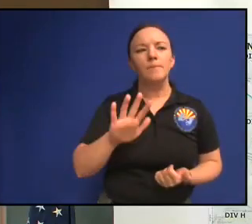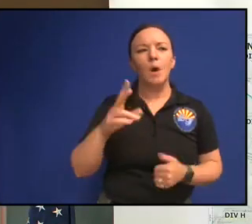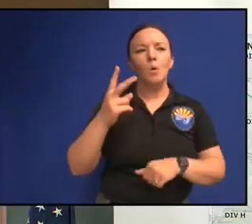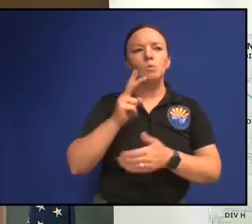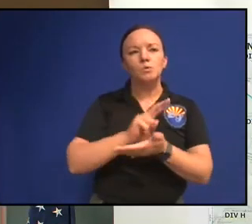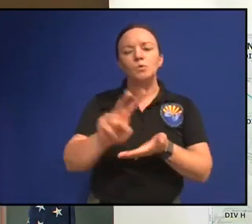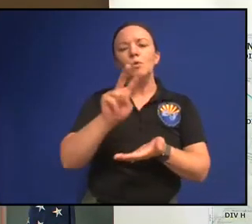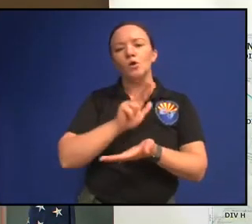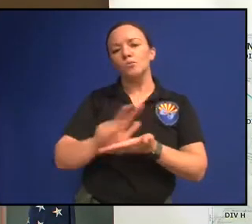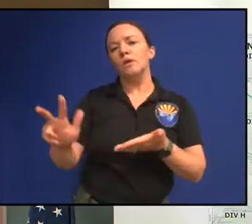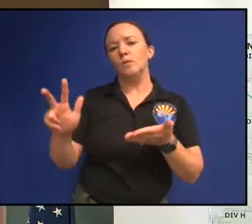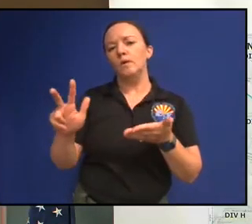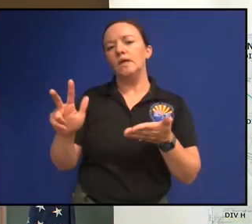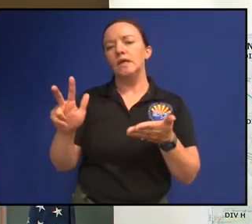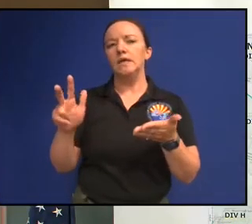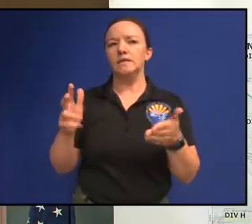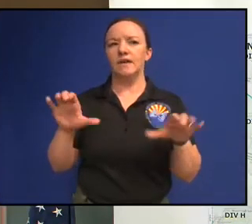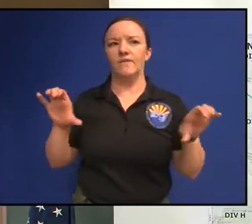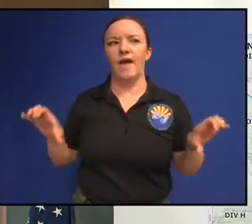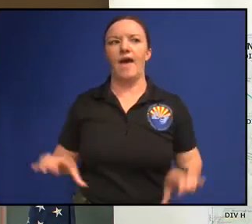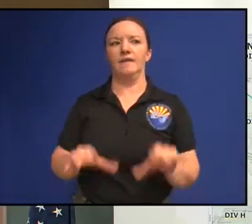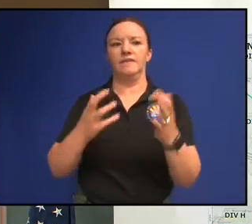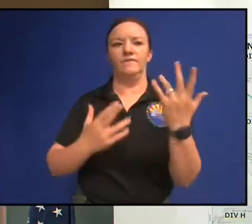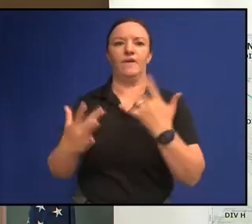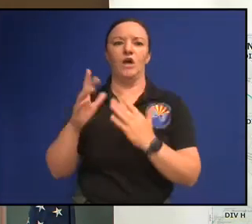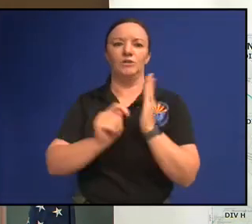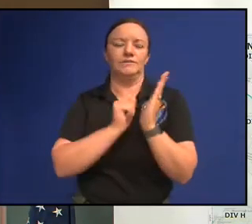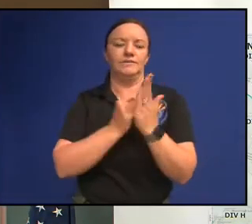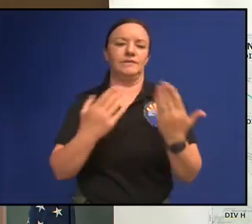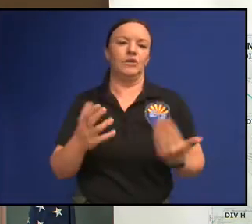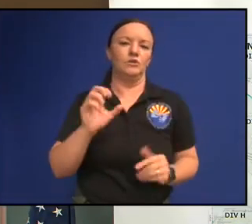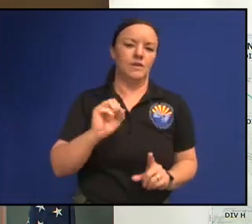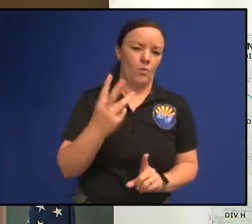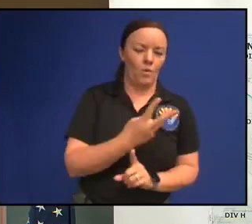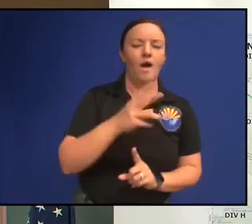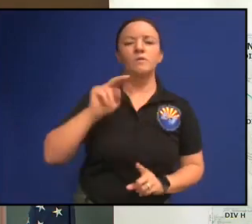SO WE'RE HOPING FOR ANOTHER SHOT OF MOISTURE IN ABOUT